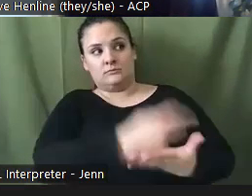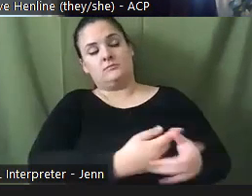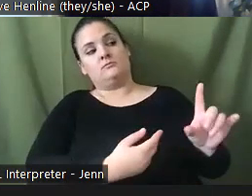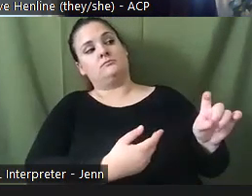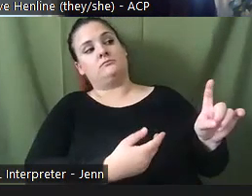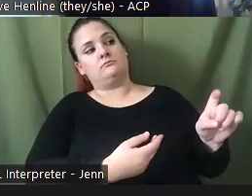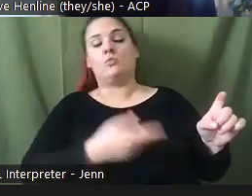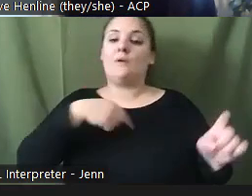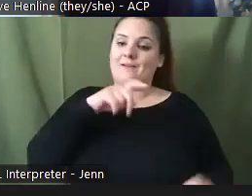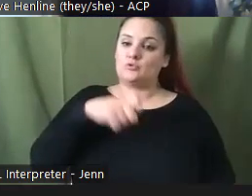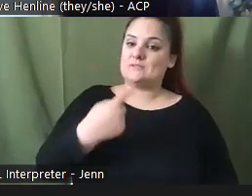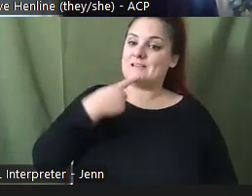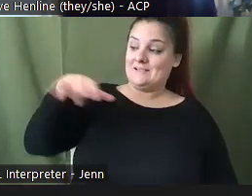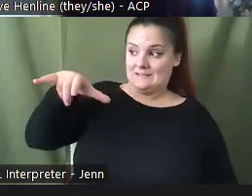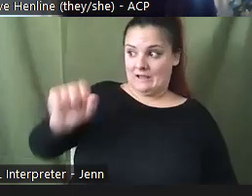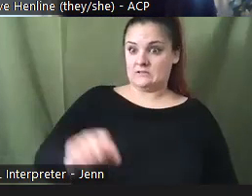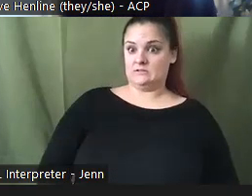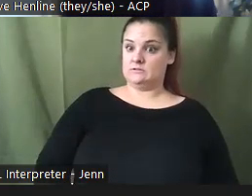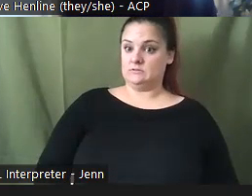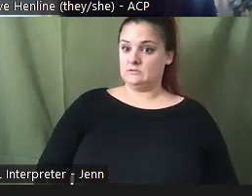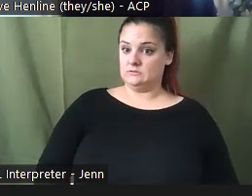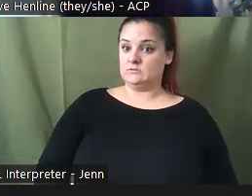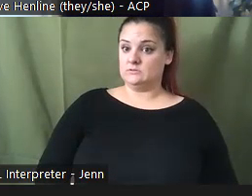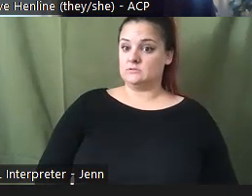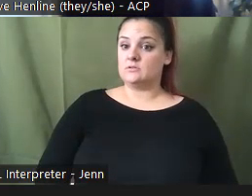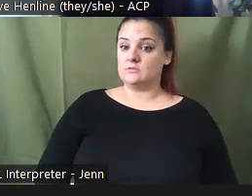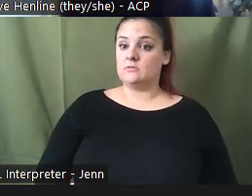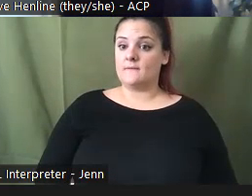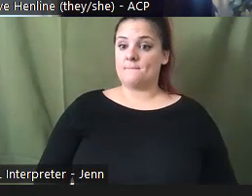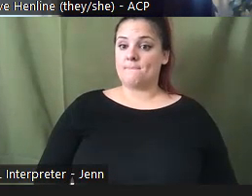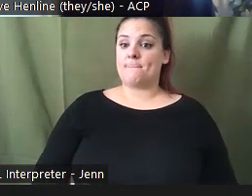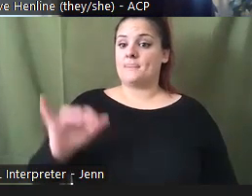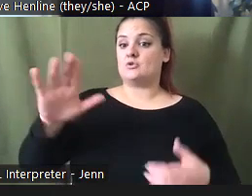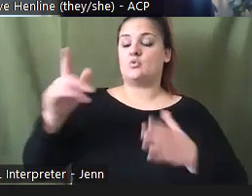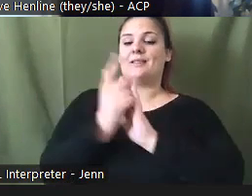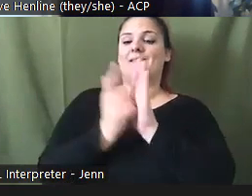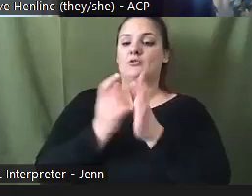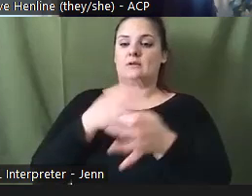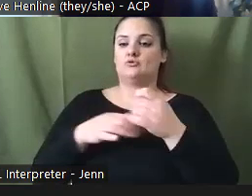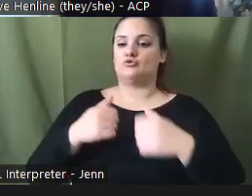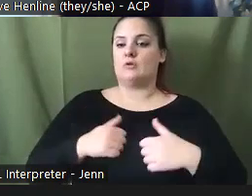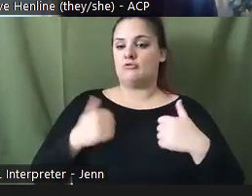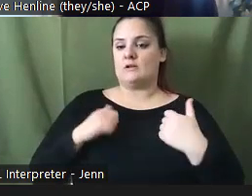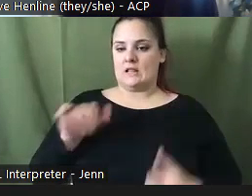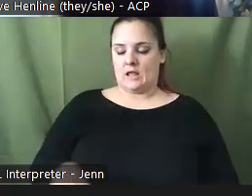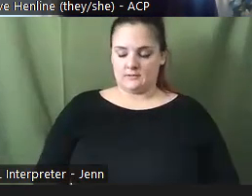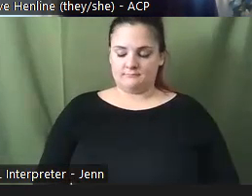to be able to say that, yes, you are a participant, this is your legal substitute address. We do not